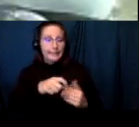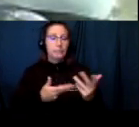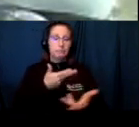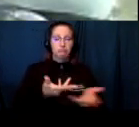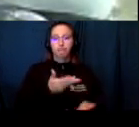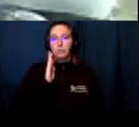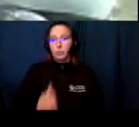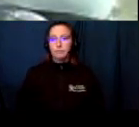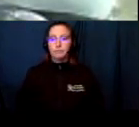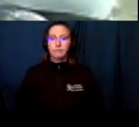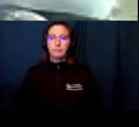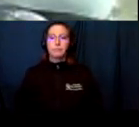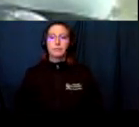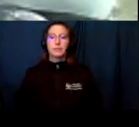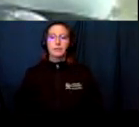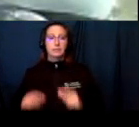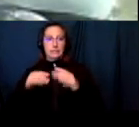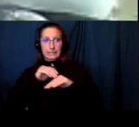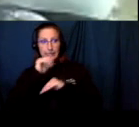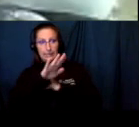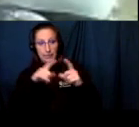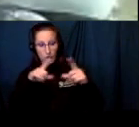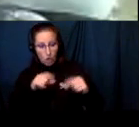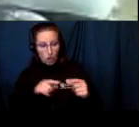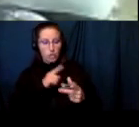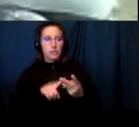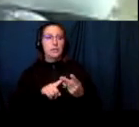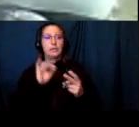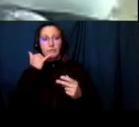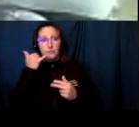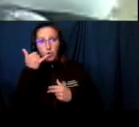So they send this card, they follow up with a phone call and then they get consent for